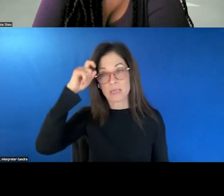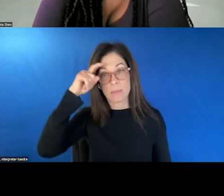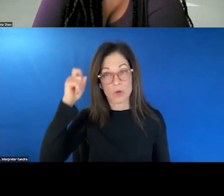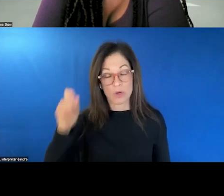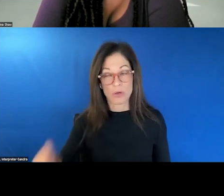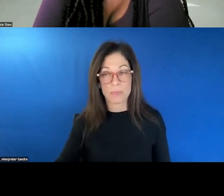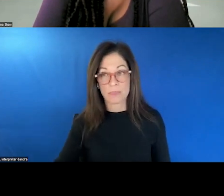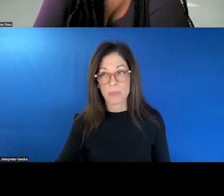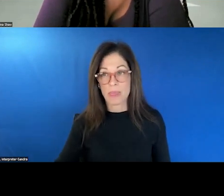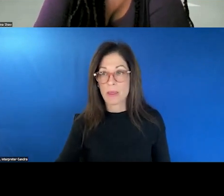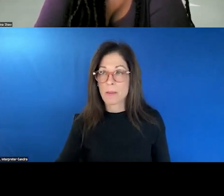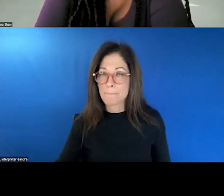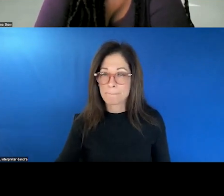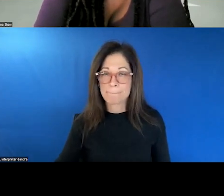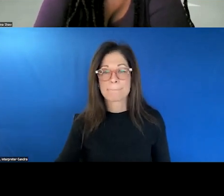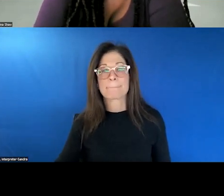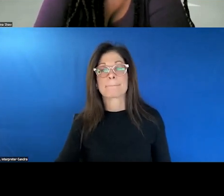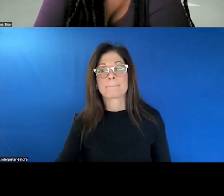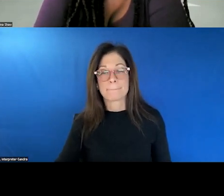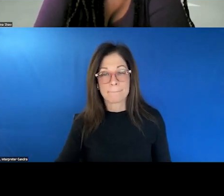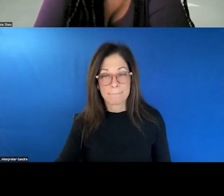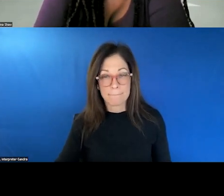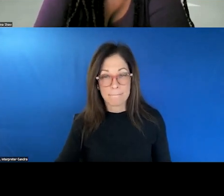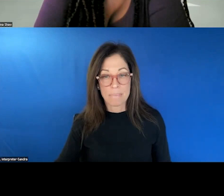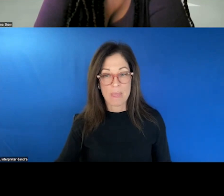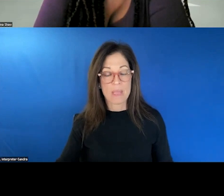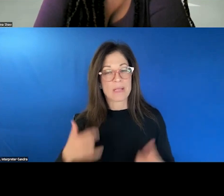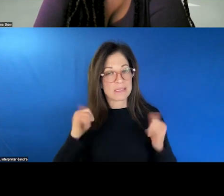HAVE NOT DETERMINED THE STATES JUST YET,